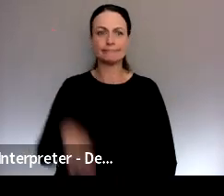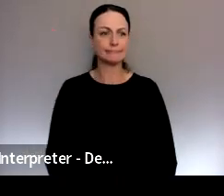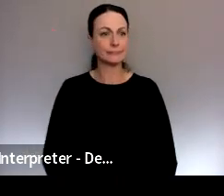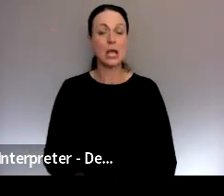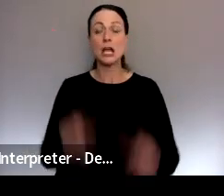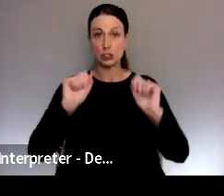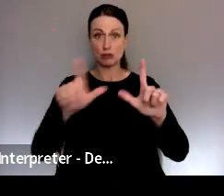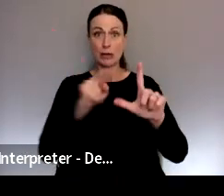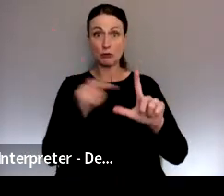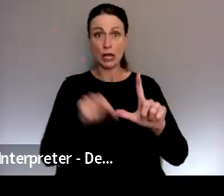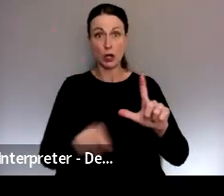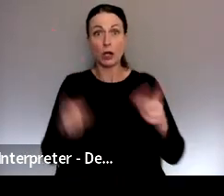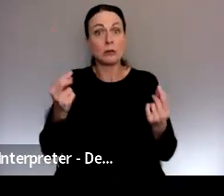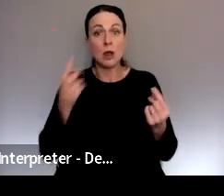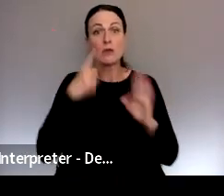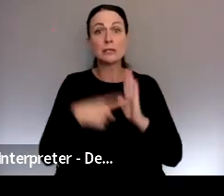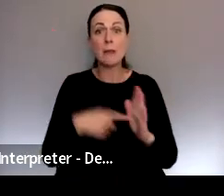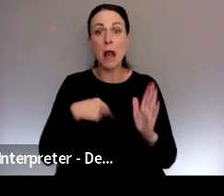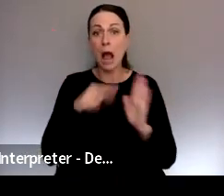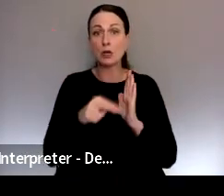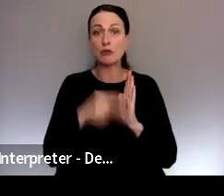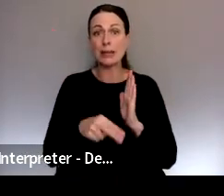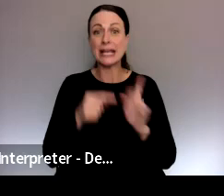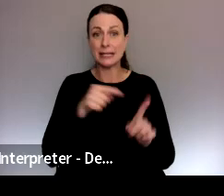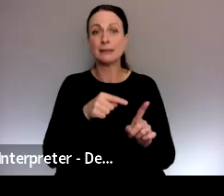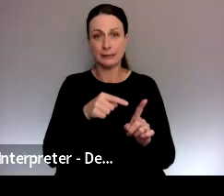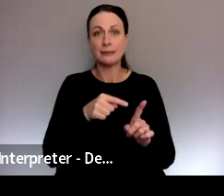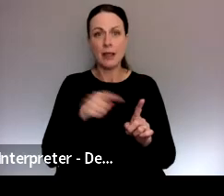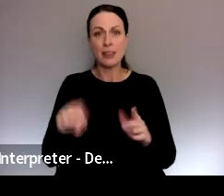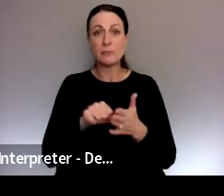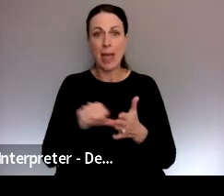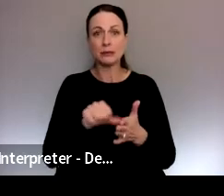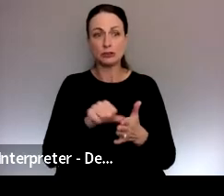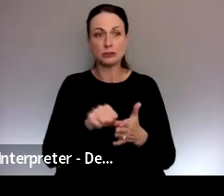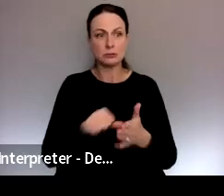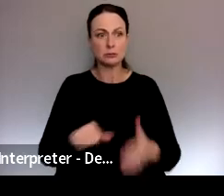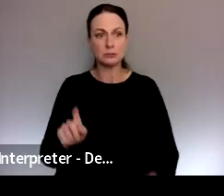What a screen reader does is, for example, I'm going to start to read this page.